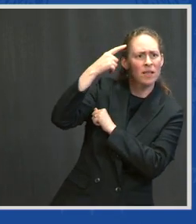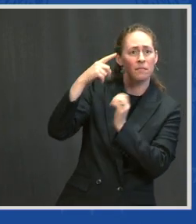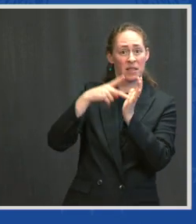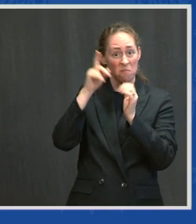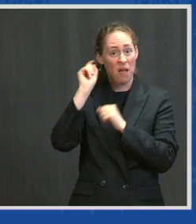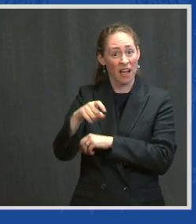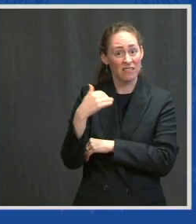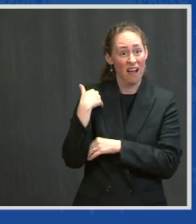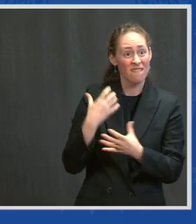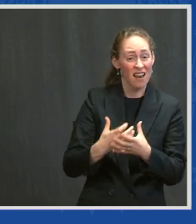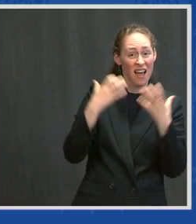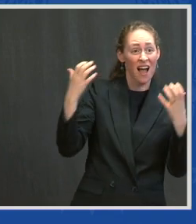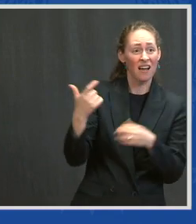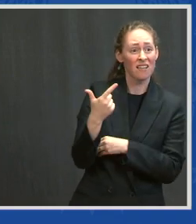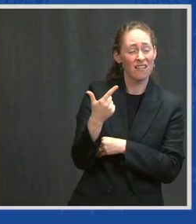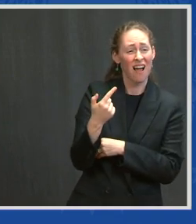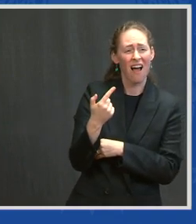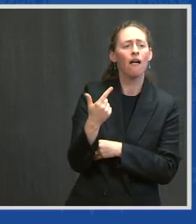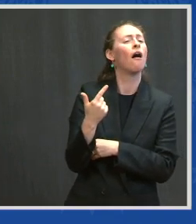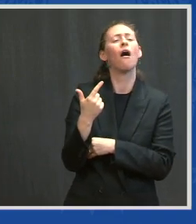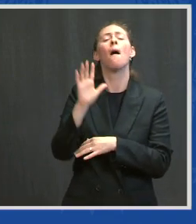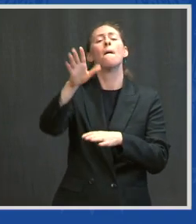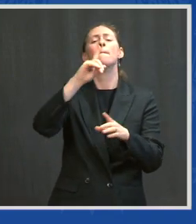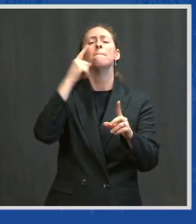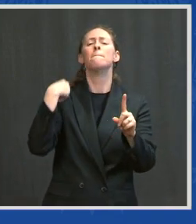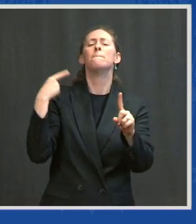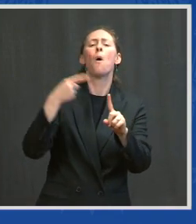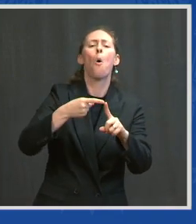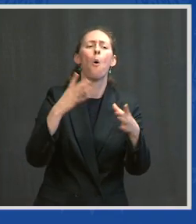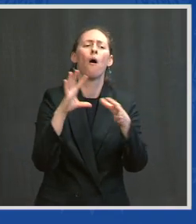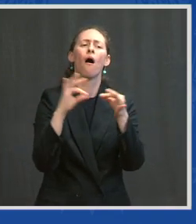rationally limit the type of weapon that can be owned and who can own it.